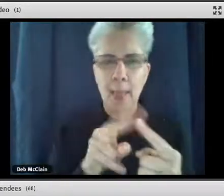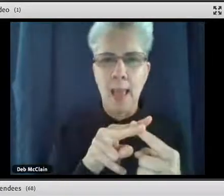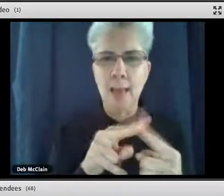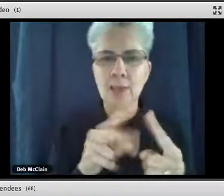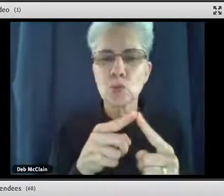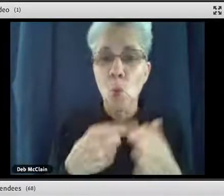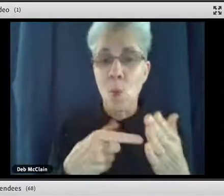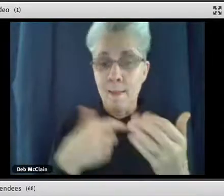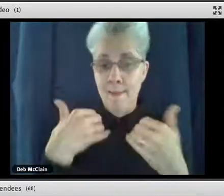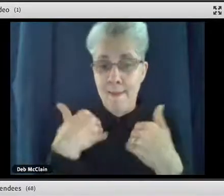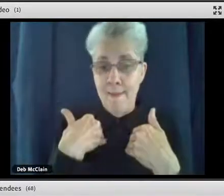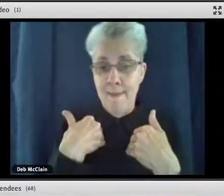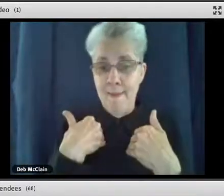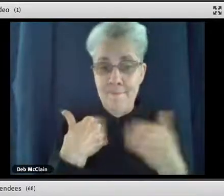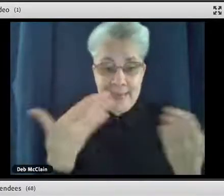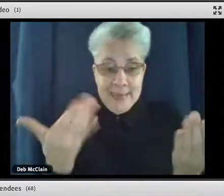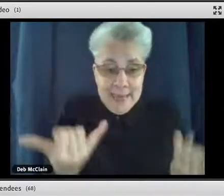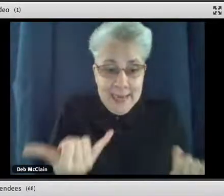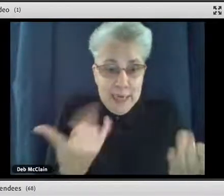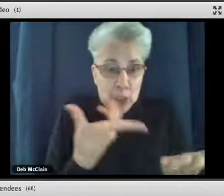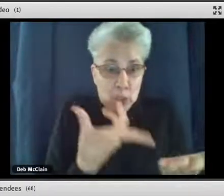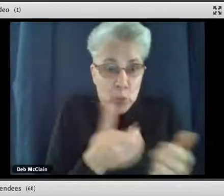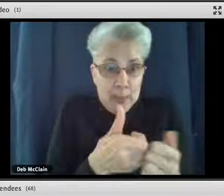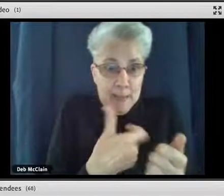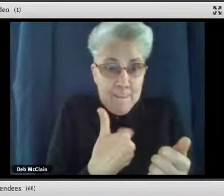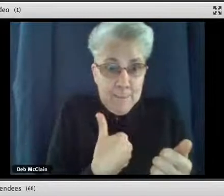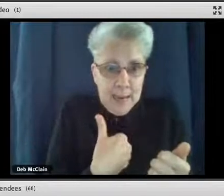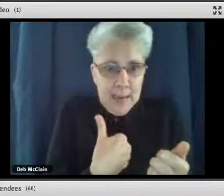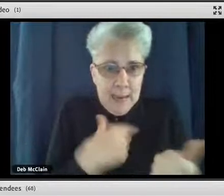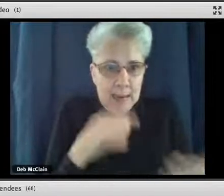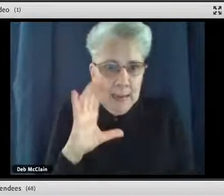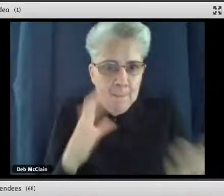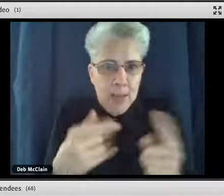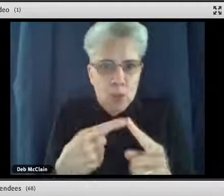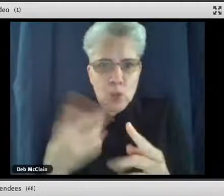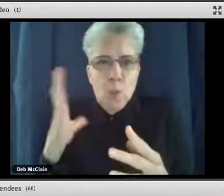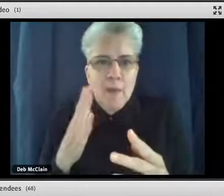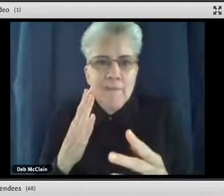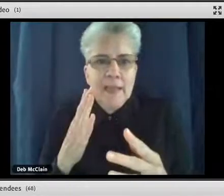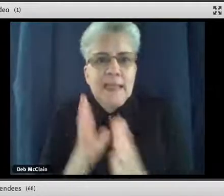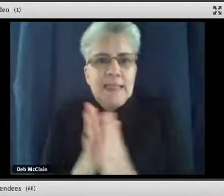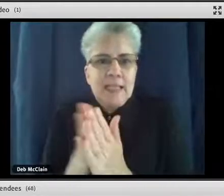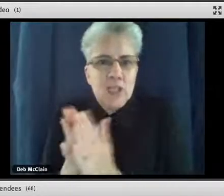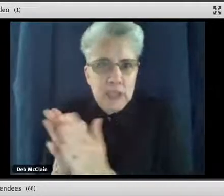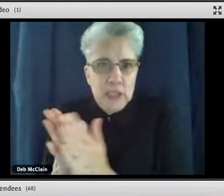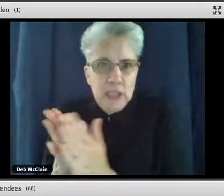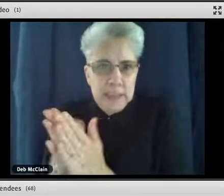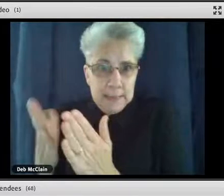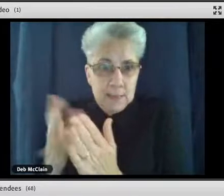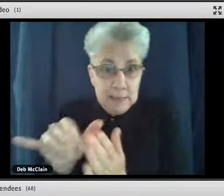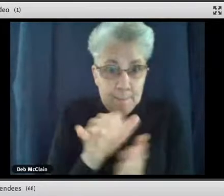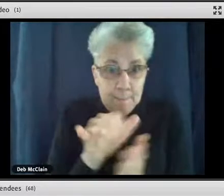what is the information that applies to what I have in hand versus, like, previous editions?